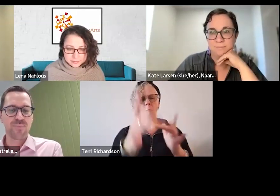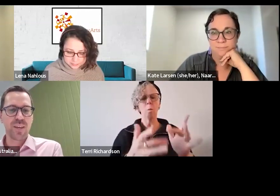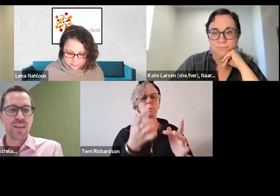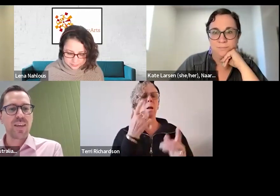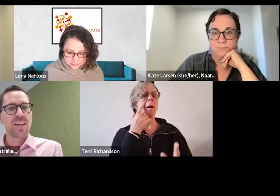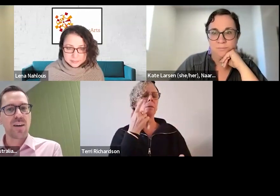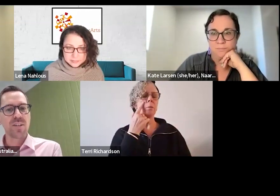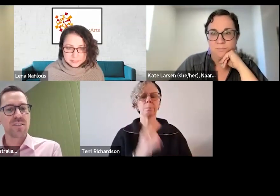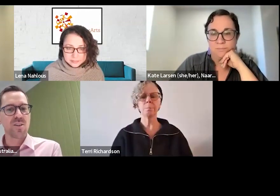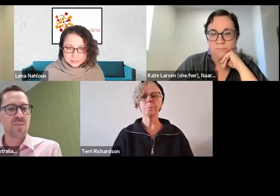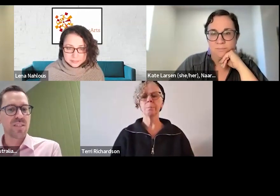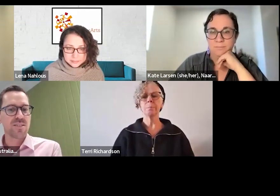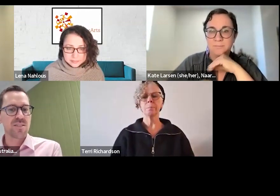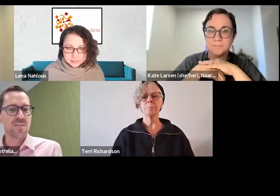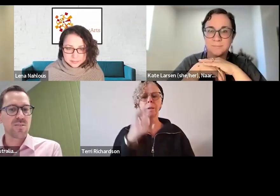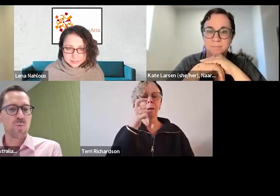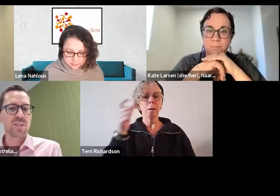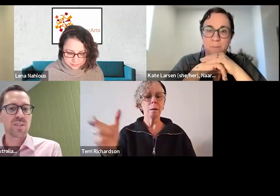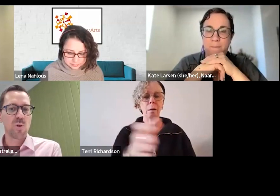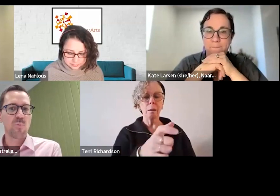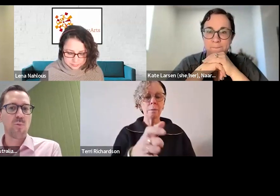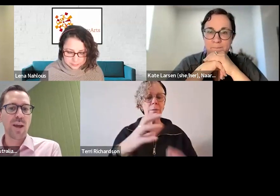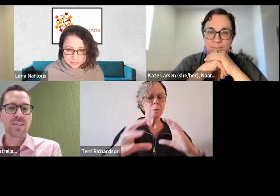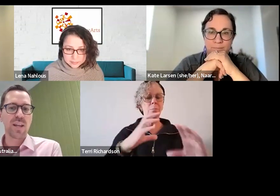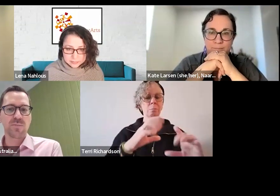Governance Conversations will explore practical aspects of